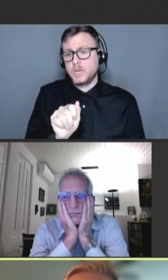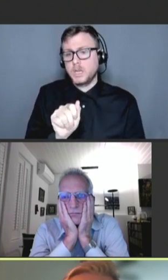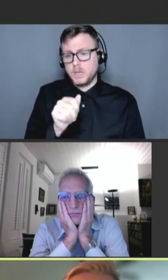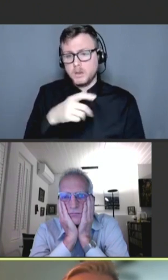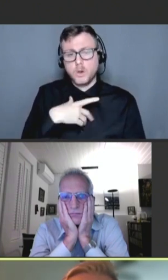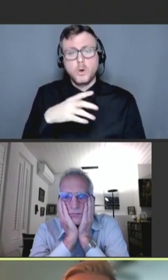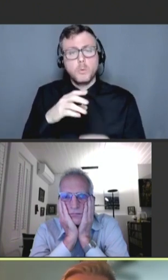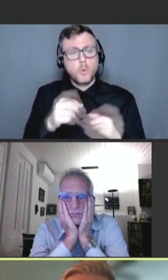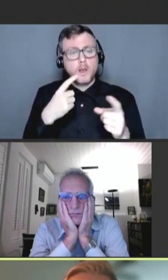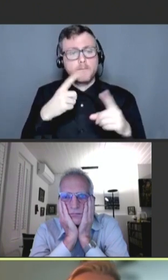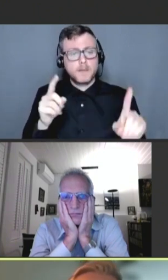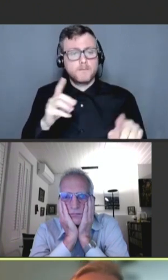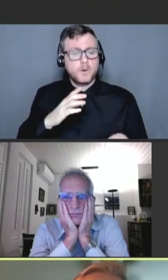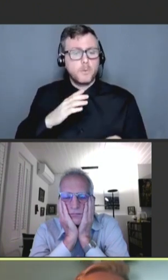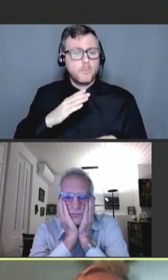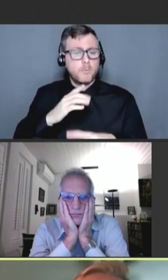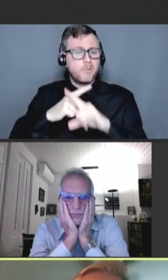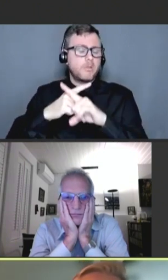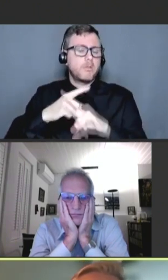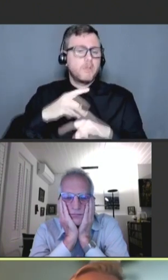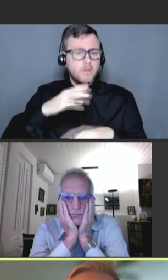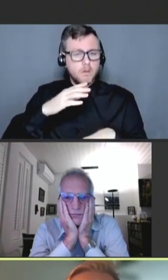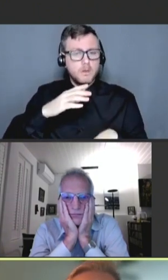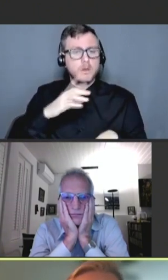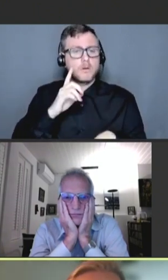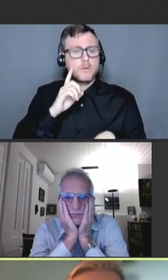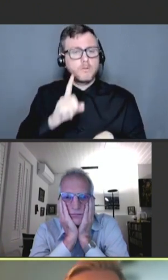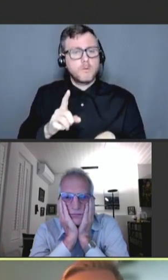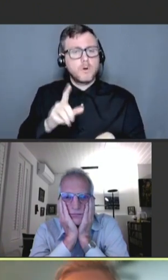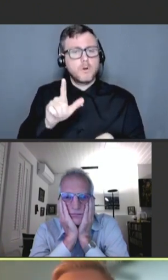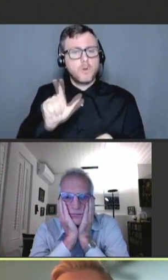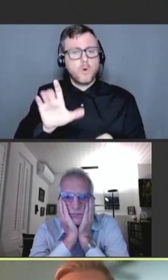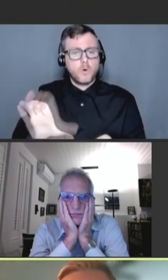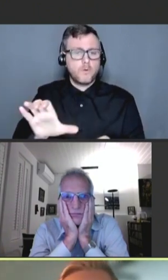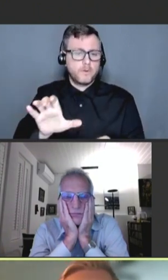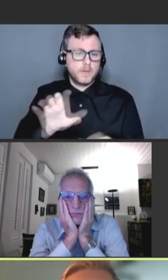for mitigating the risks for Long-COVID compared to a vector-based vaccine. Next slide, please.